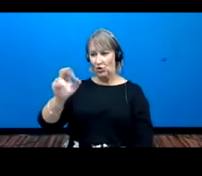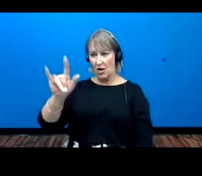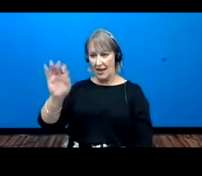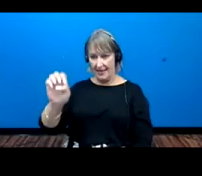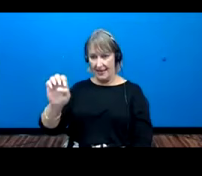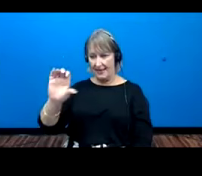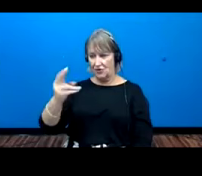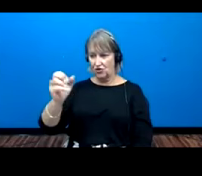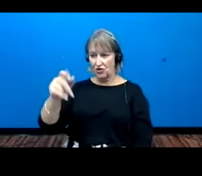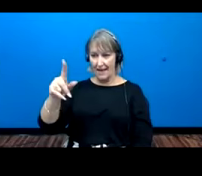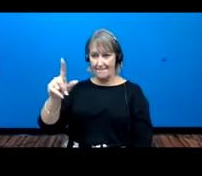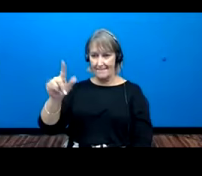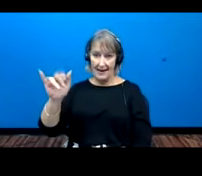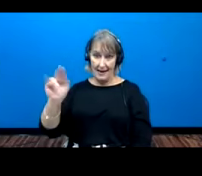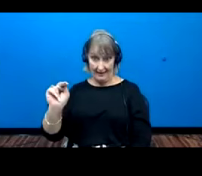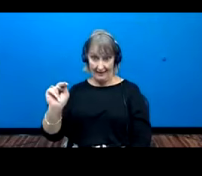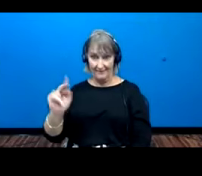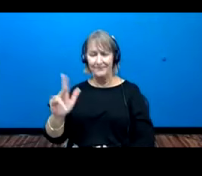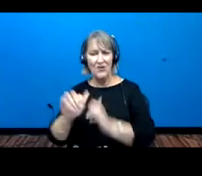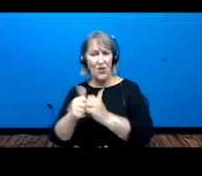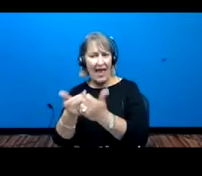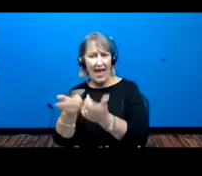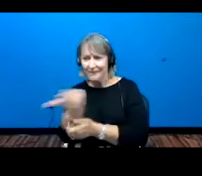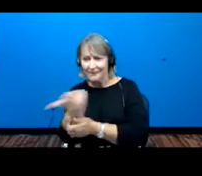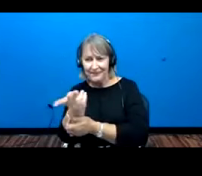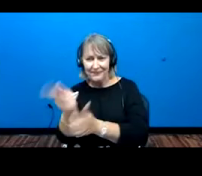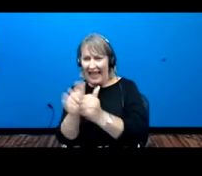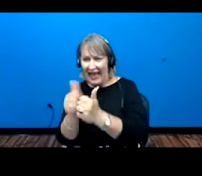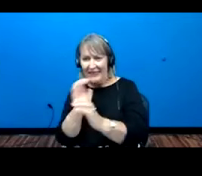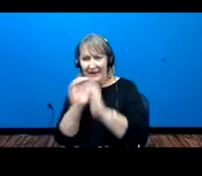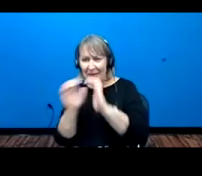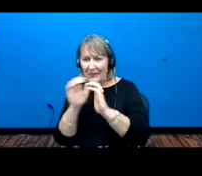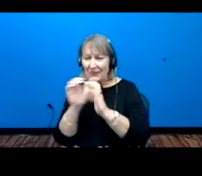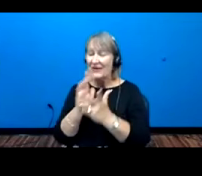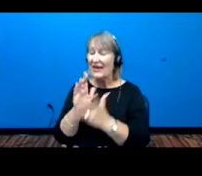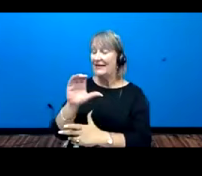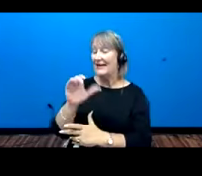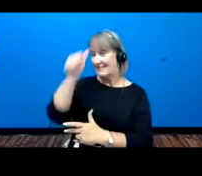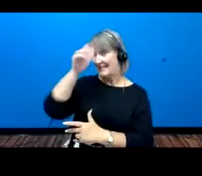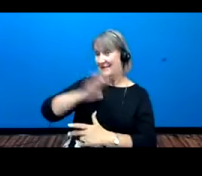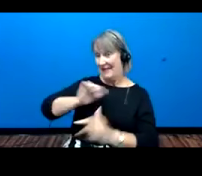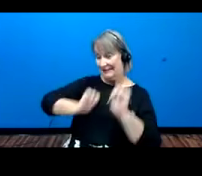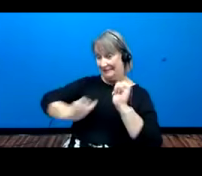could be happening in that photo? But even with Charlie Chaplin in his movies and the way that he entertained,